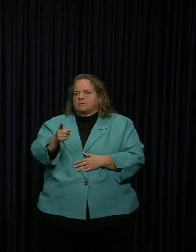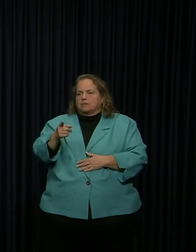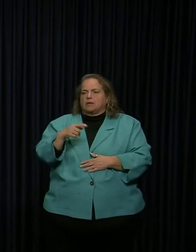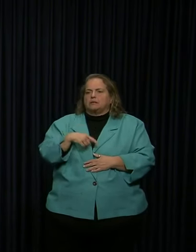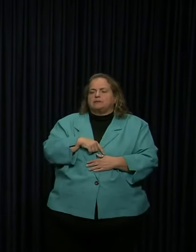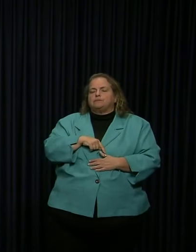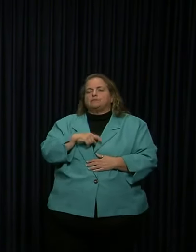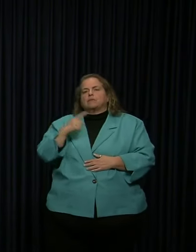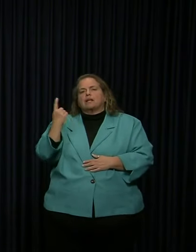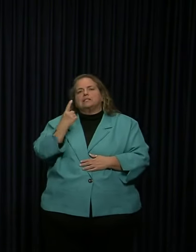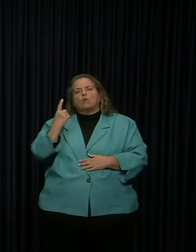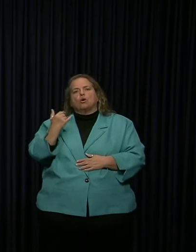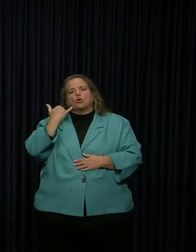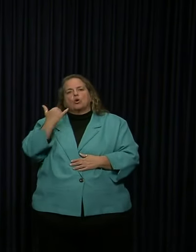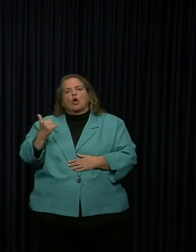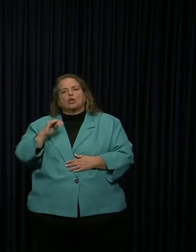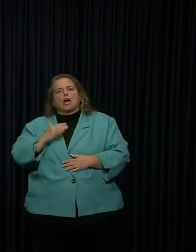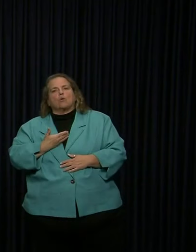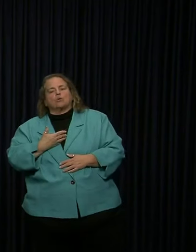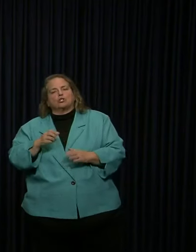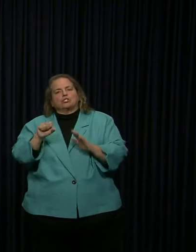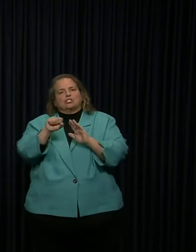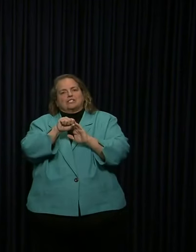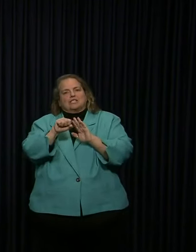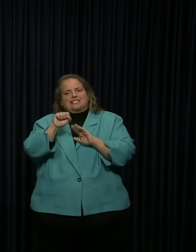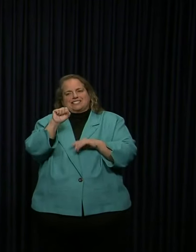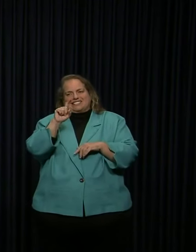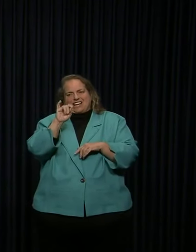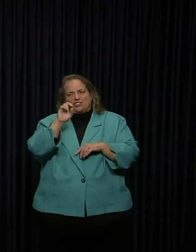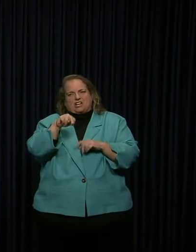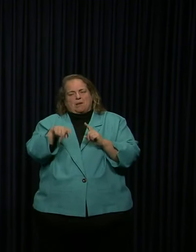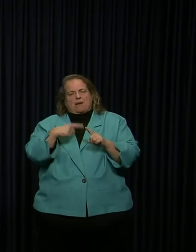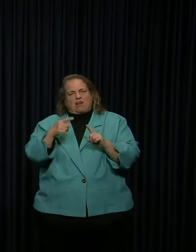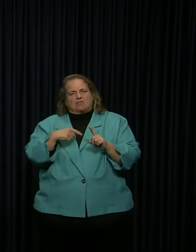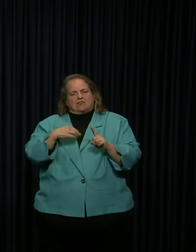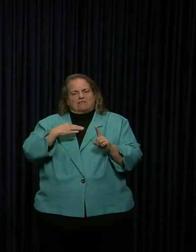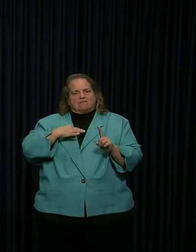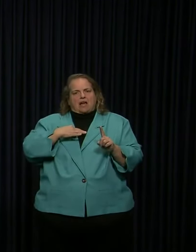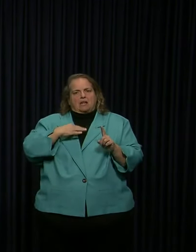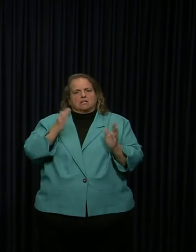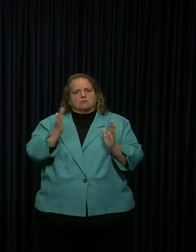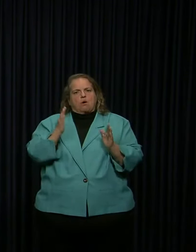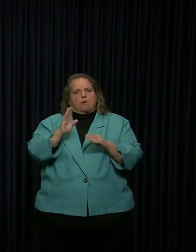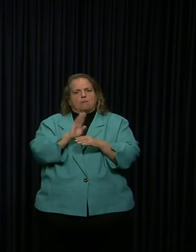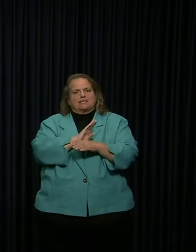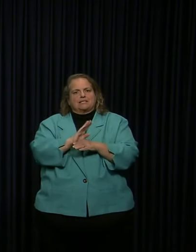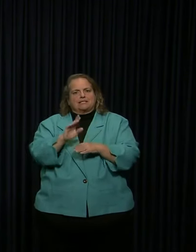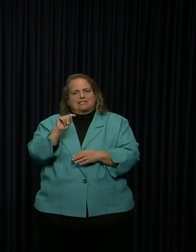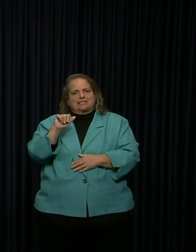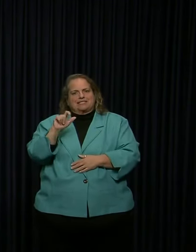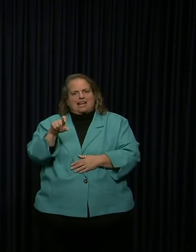YEAR AND IS MOVED TO LATER, I THINK IT'S JULY 15th, WHICH IS